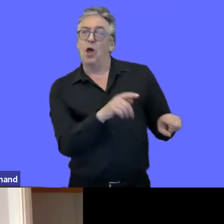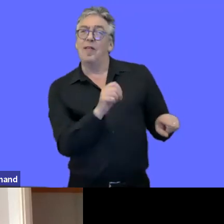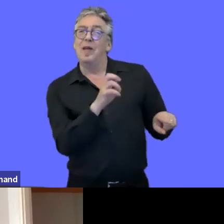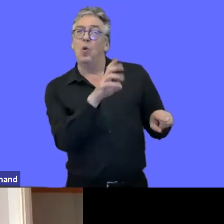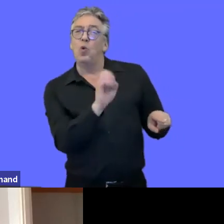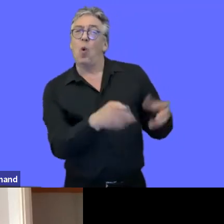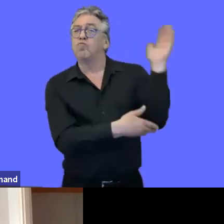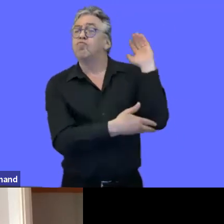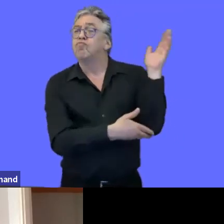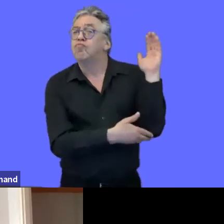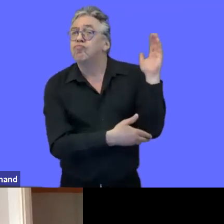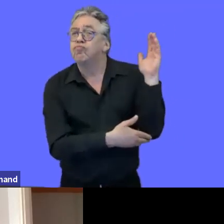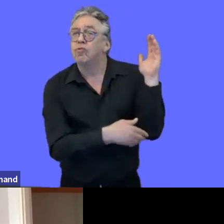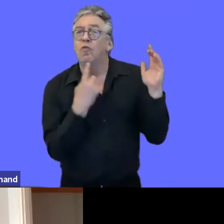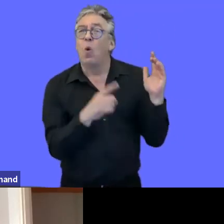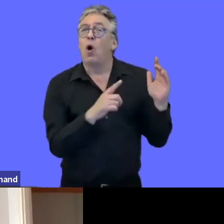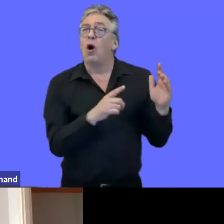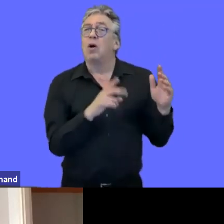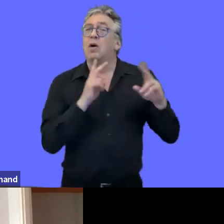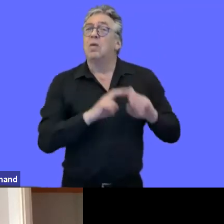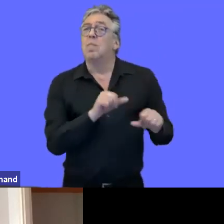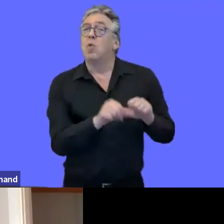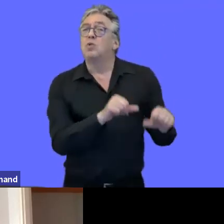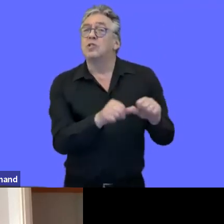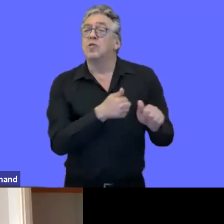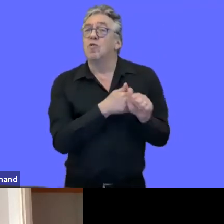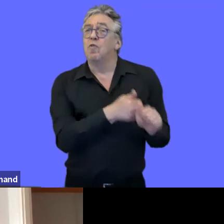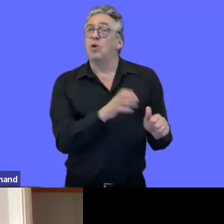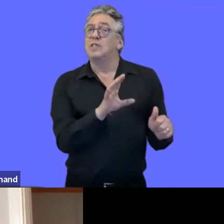in relation to the inquiry process under the optional protocol to CEDAW.